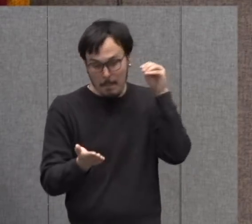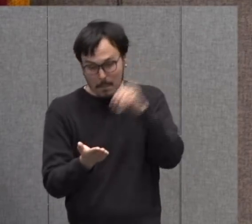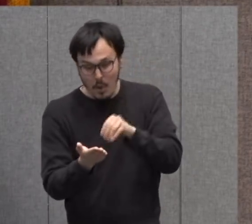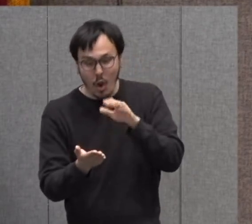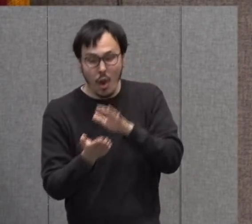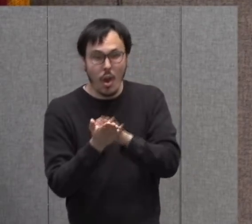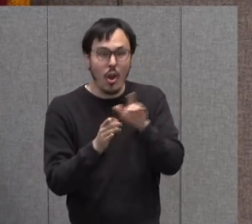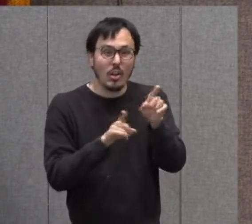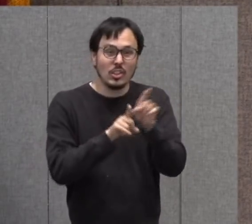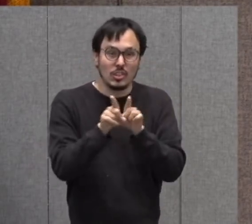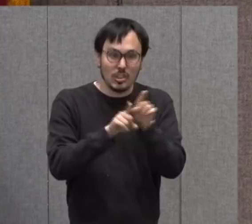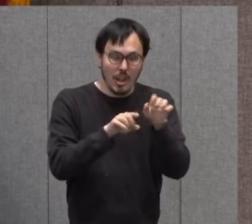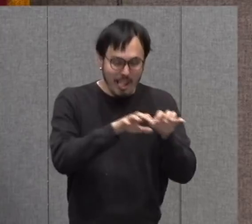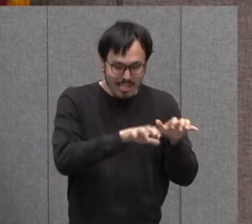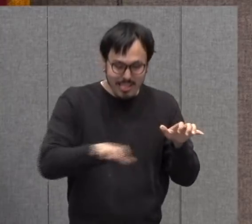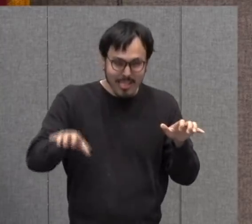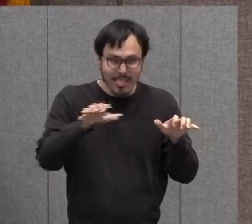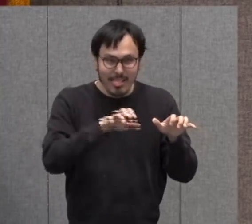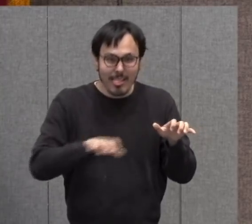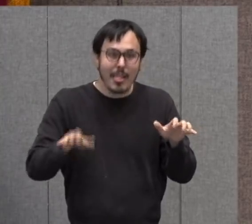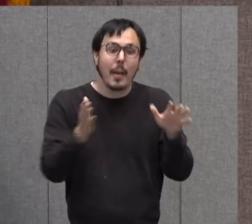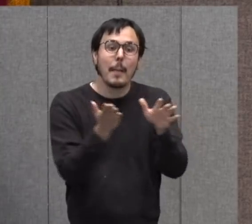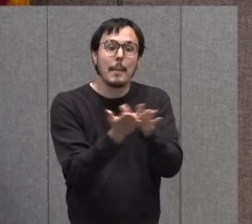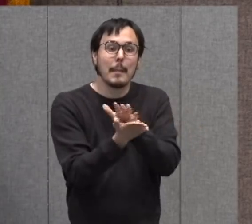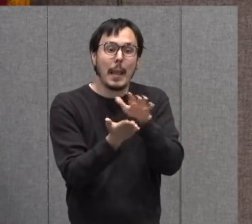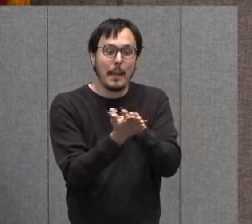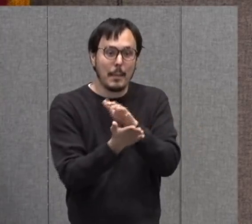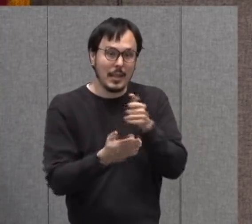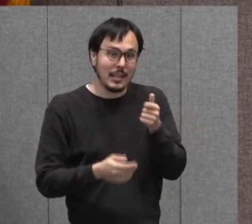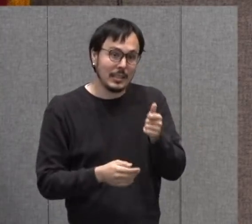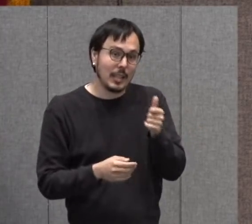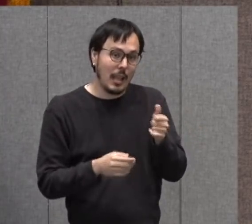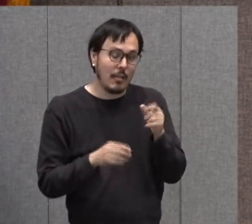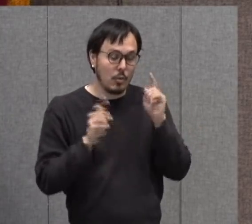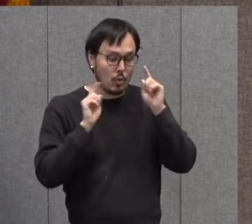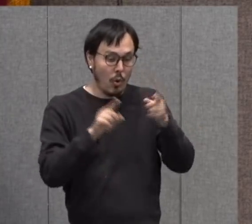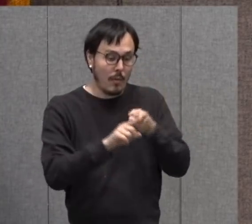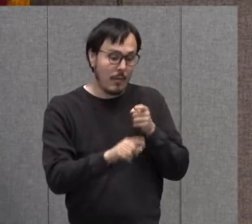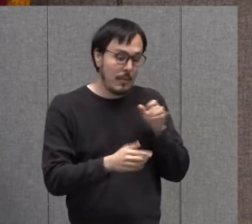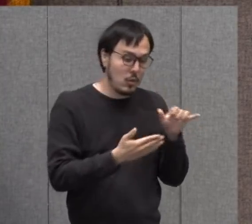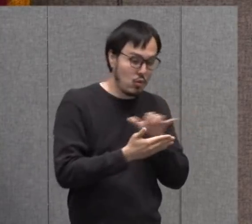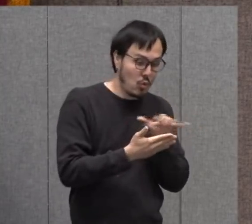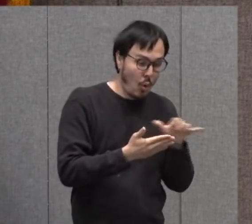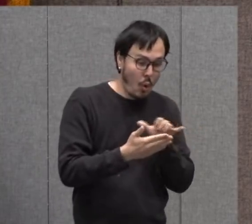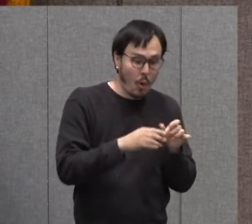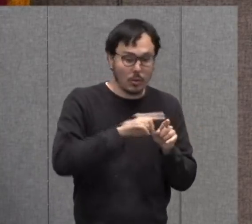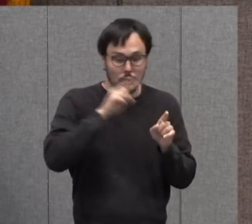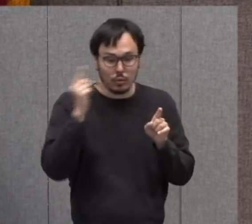it would stretch all the way from New York to New Zealand. That's like halfway around the world.